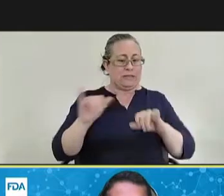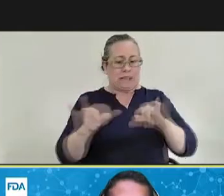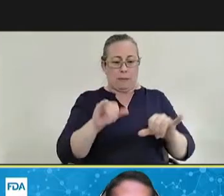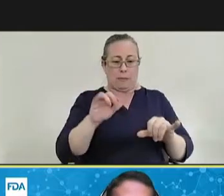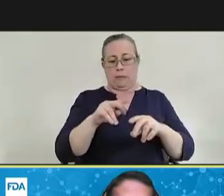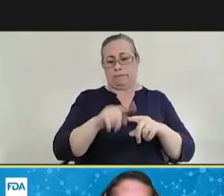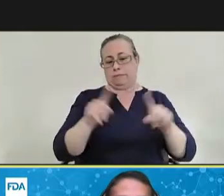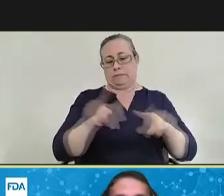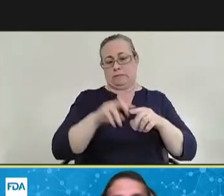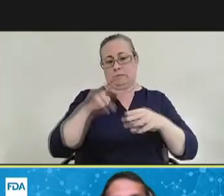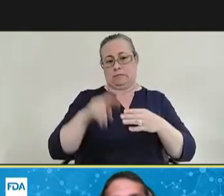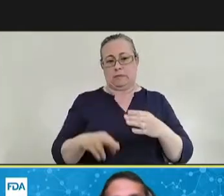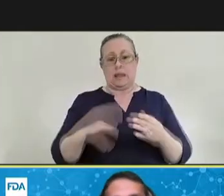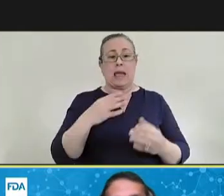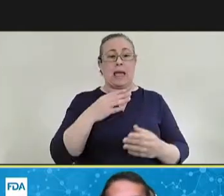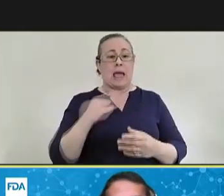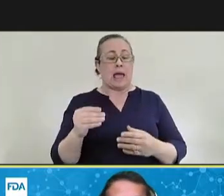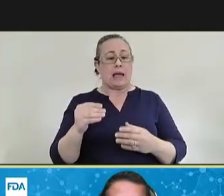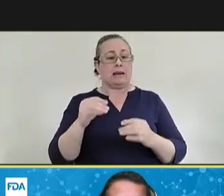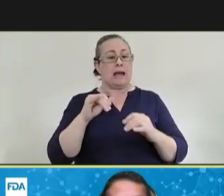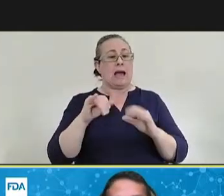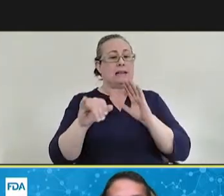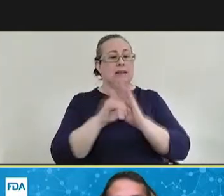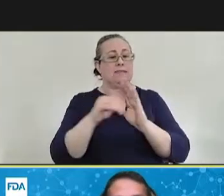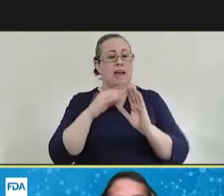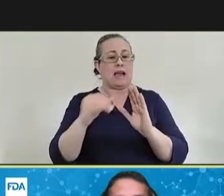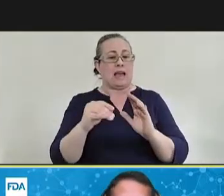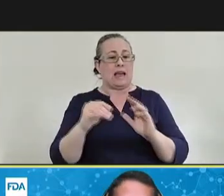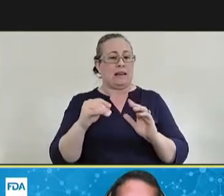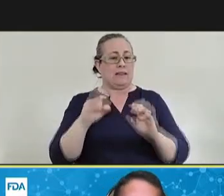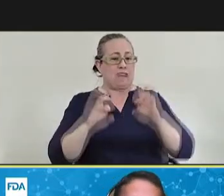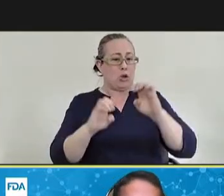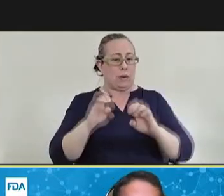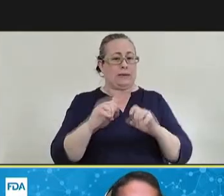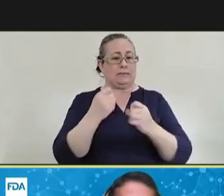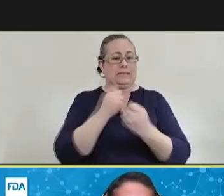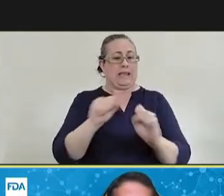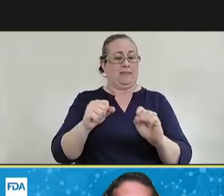identifying and evaluating safety signals and adverse event reports.